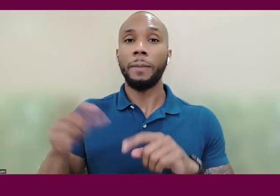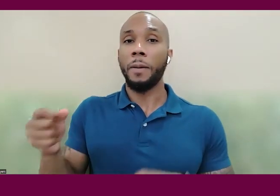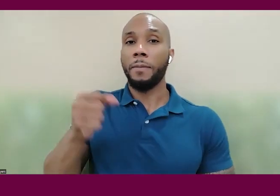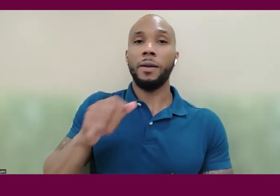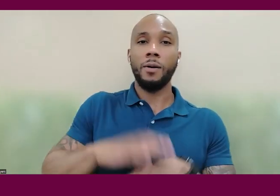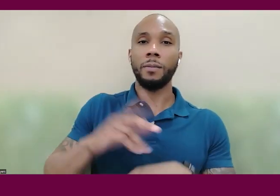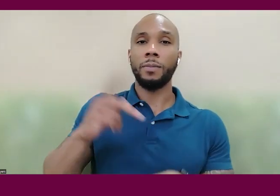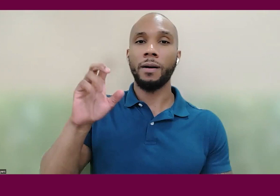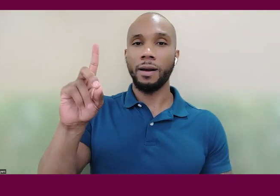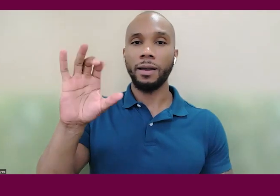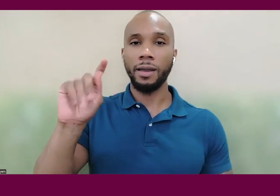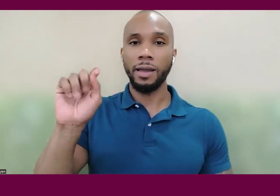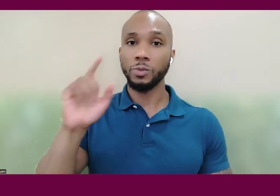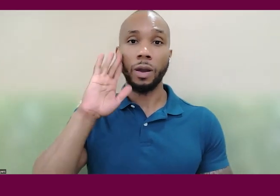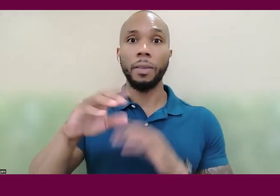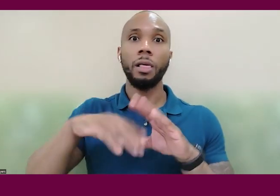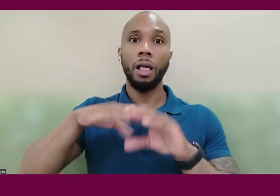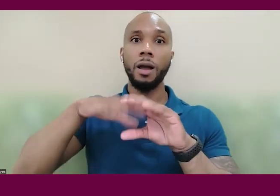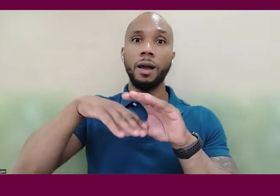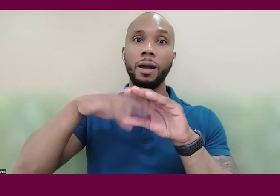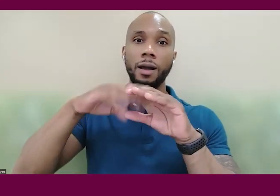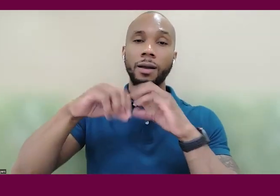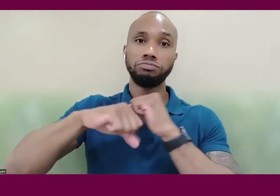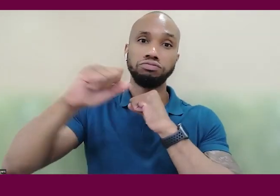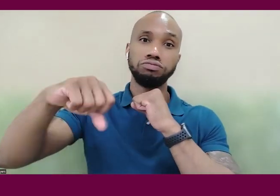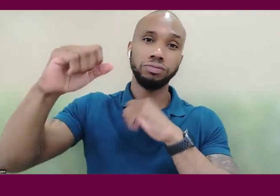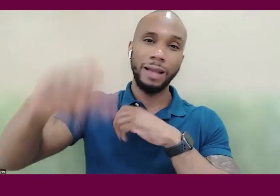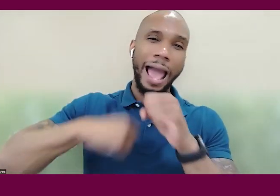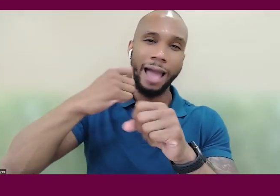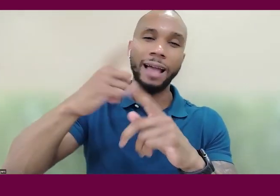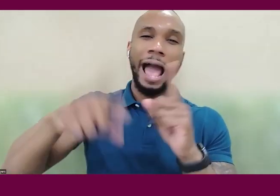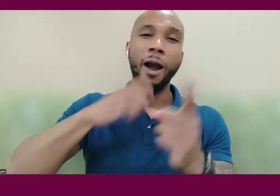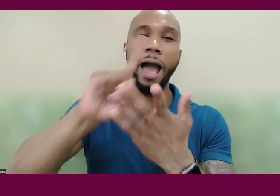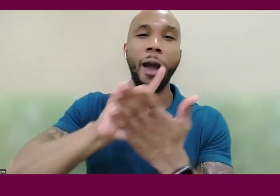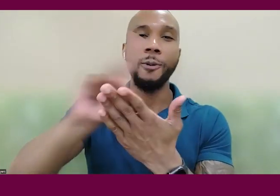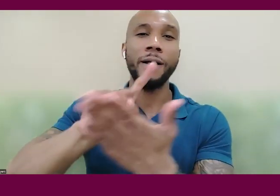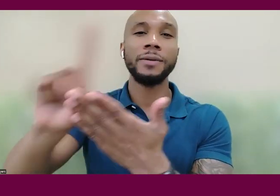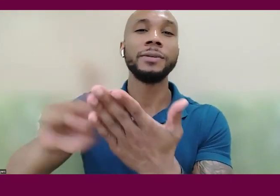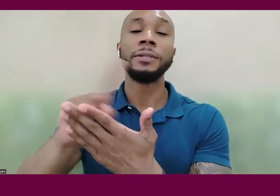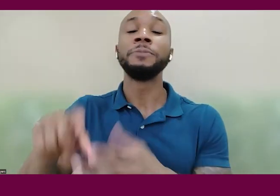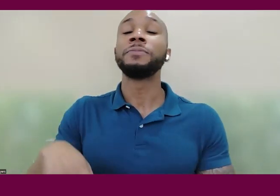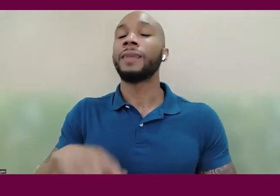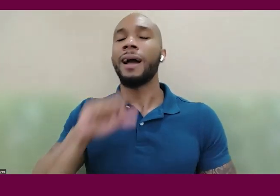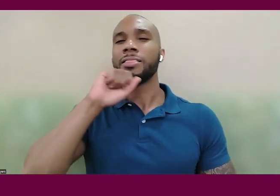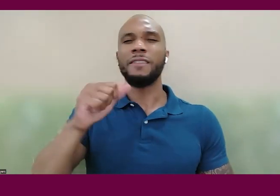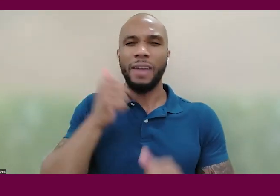We're going to be on here for hours. I'm sorry. Ashley Inkumsah: I love every minute of it.